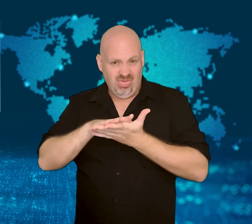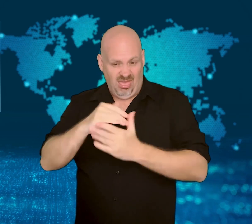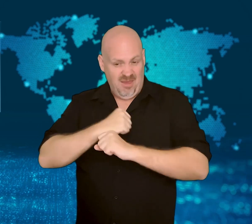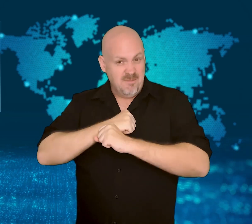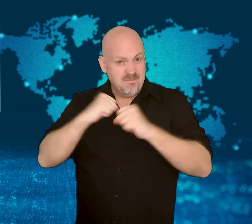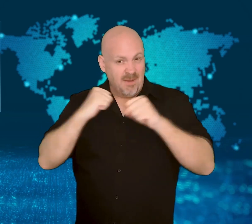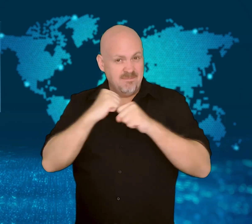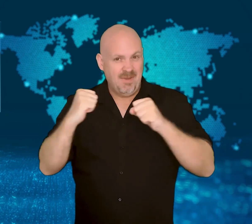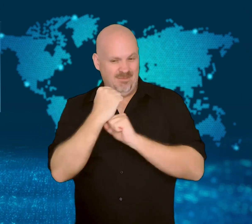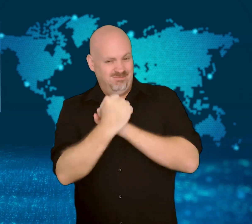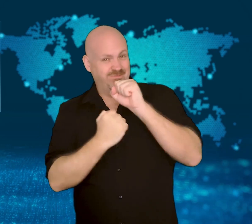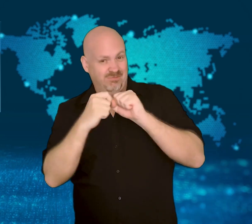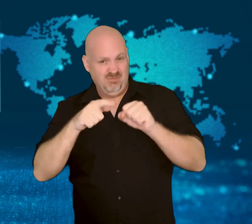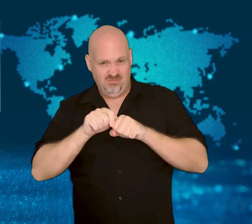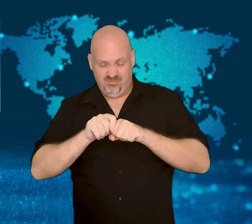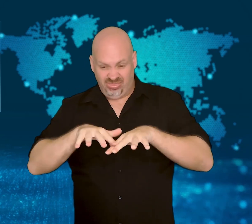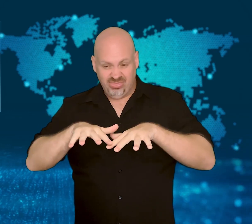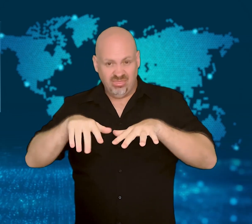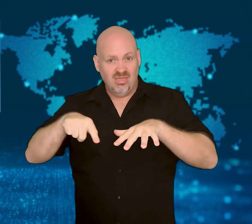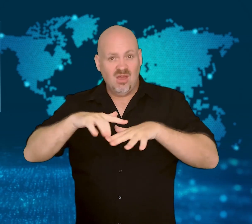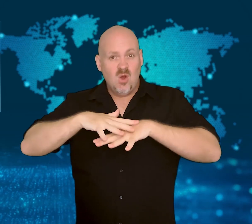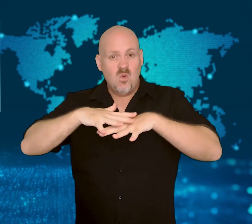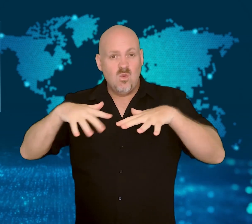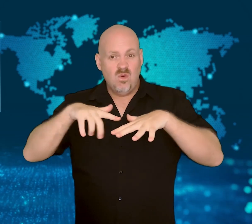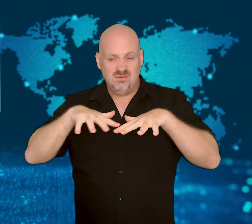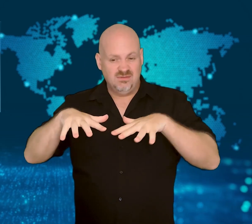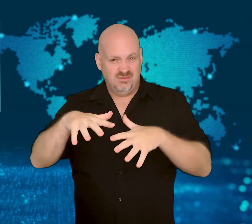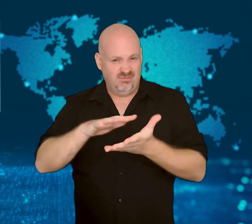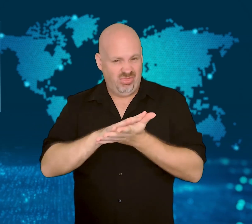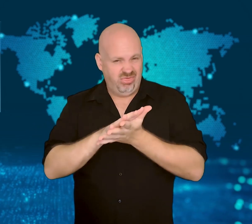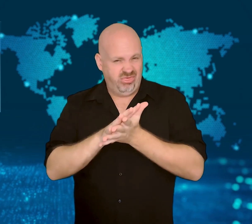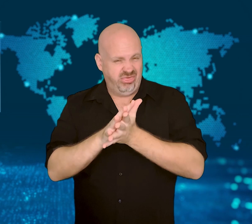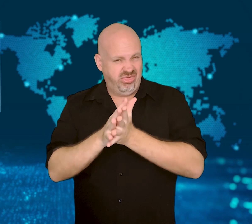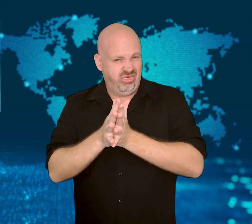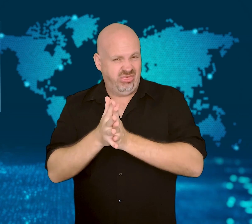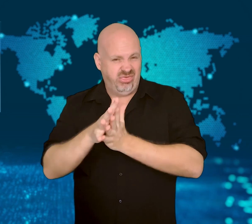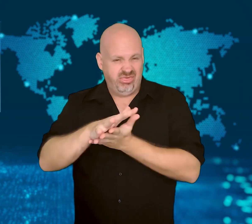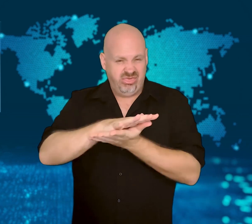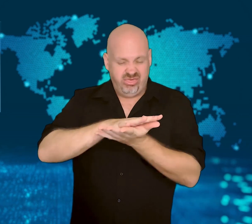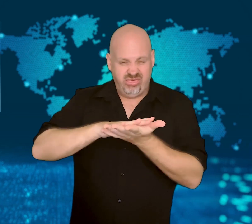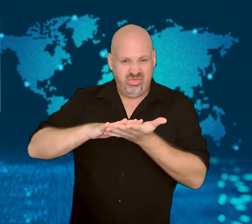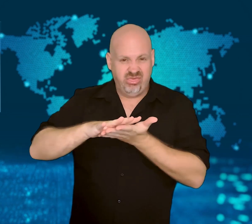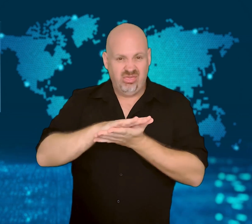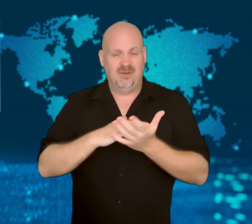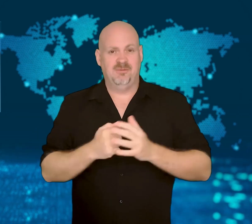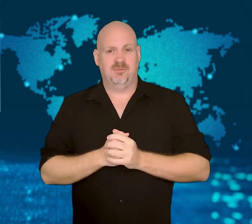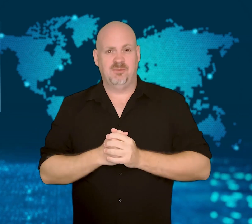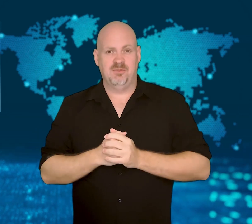The most urgent need remains at the Zaporizhzhia nuclear plant.